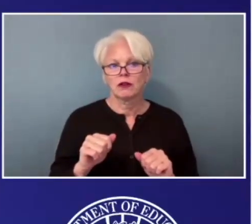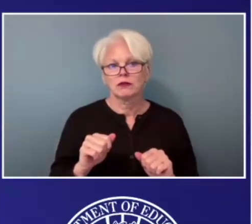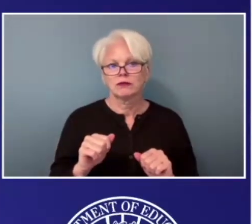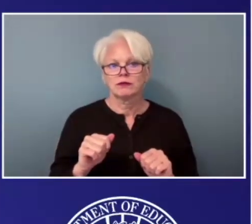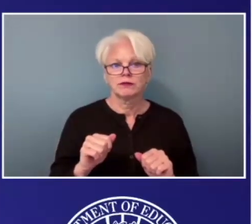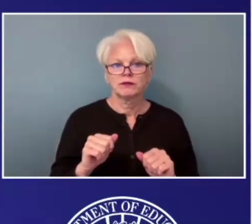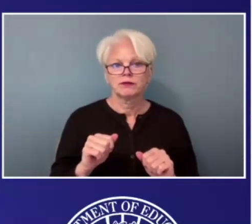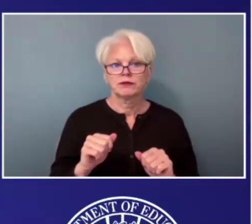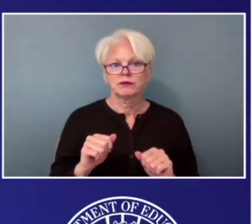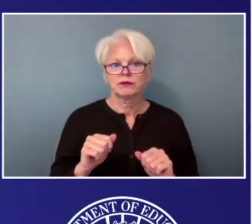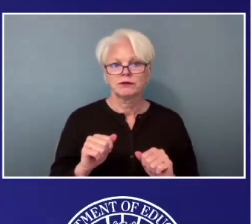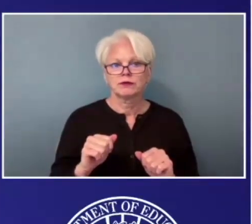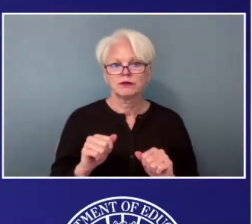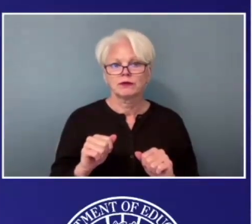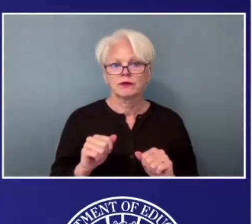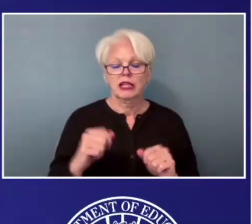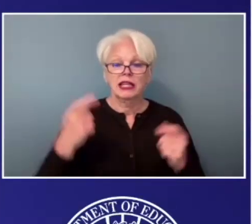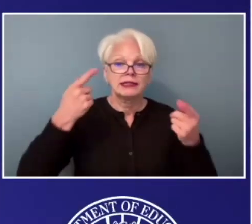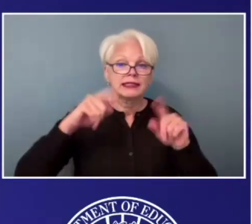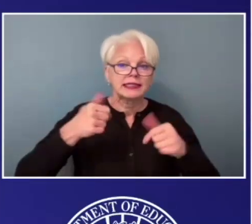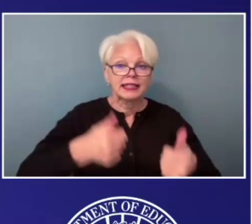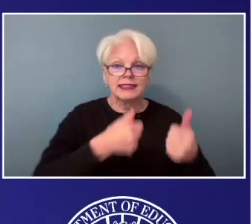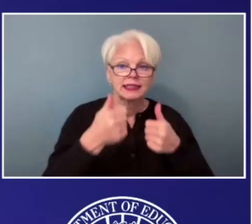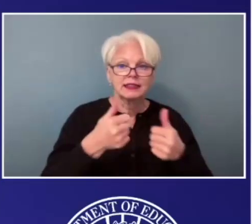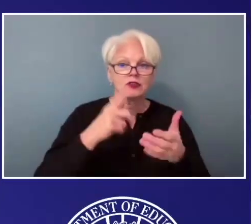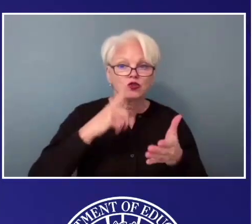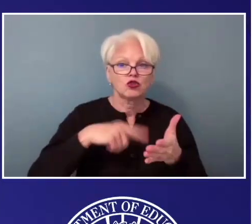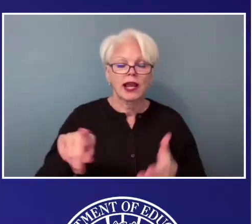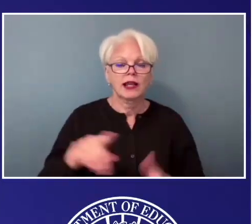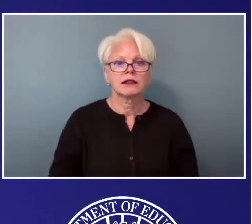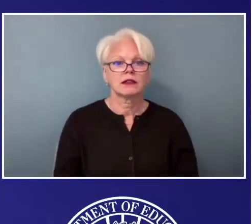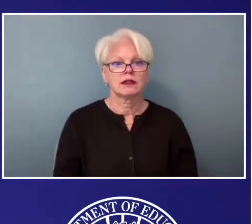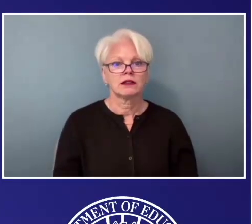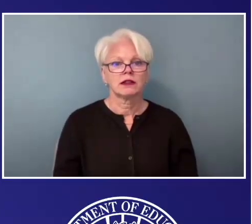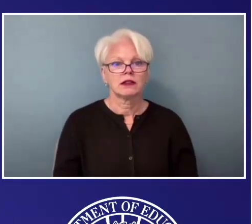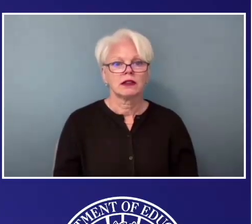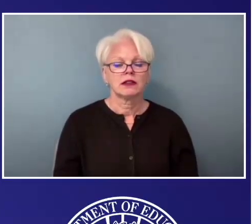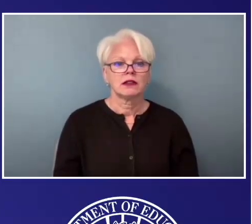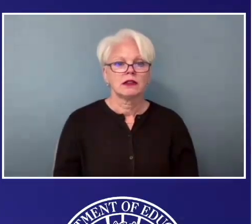consensus check? And you know, we've heard from several --